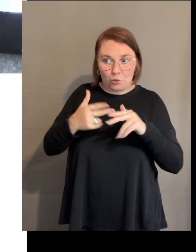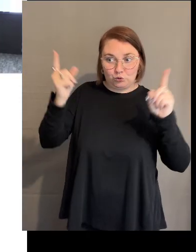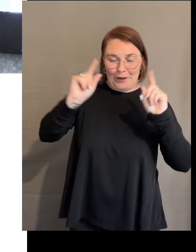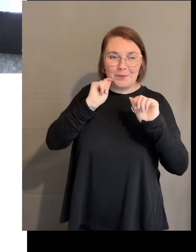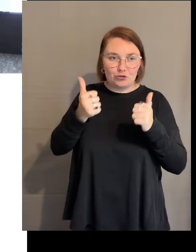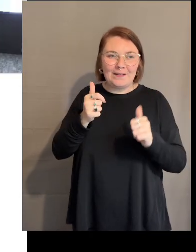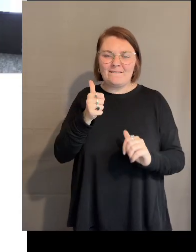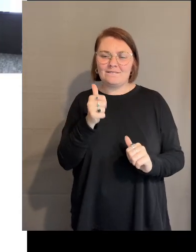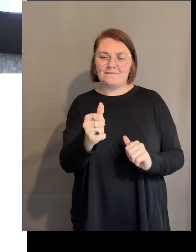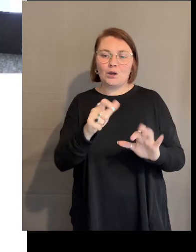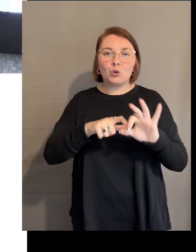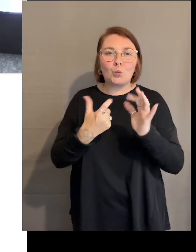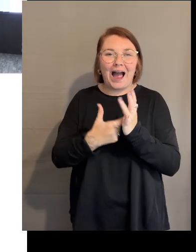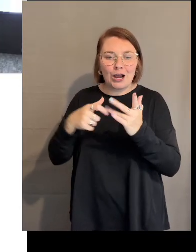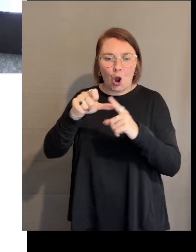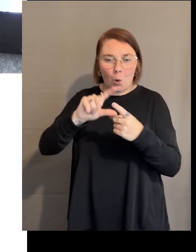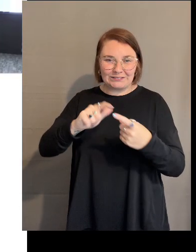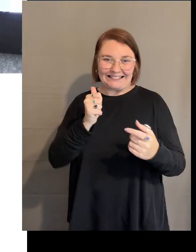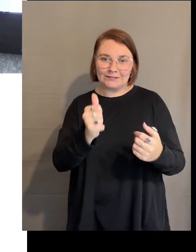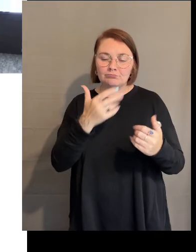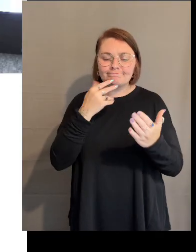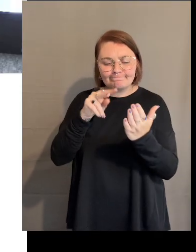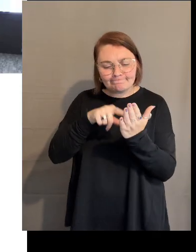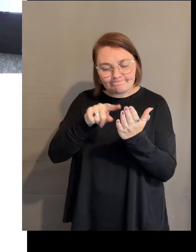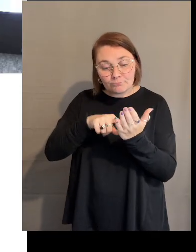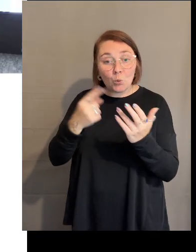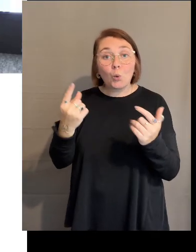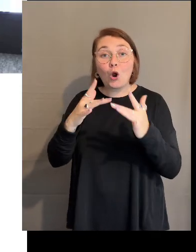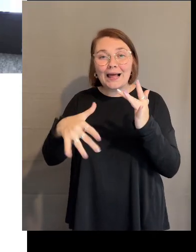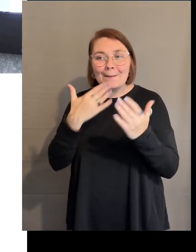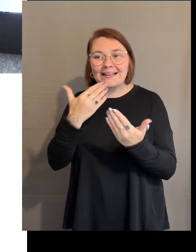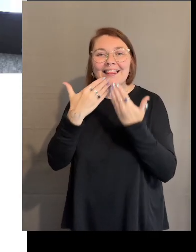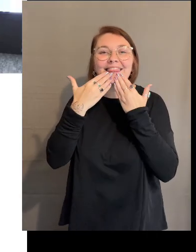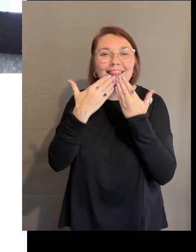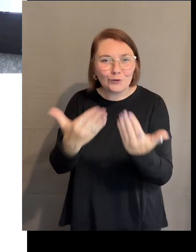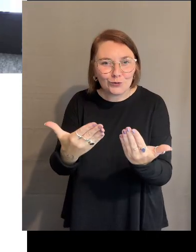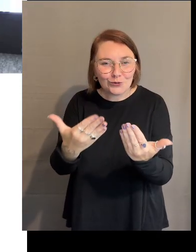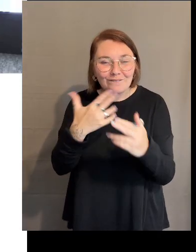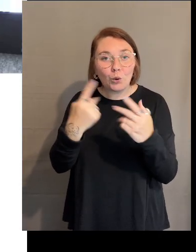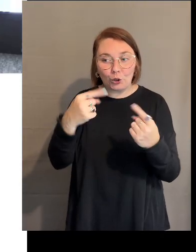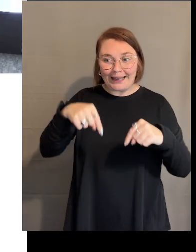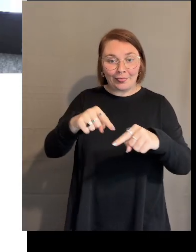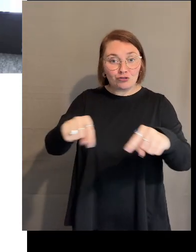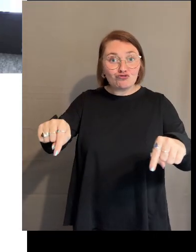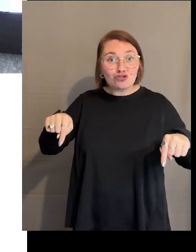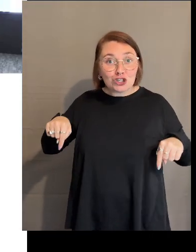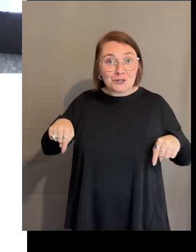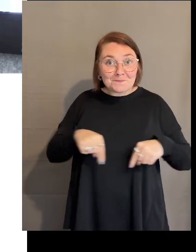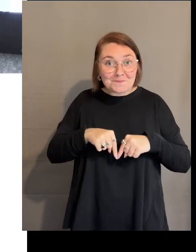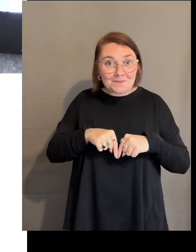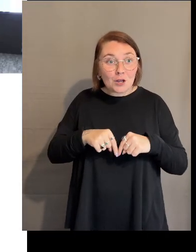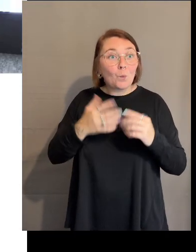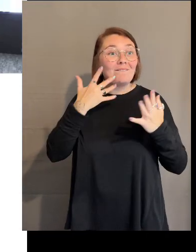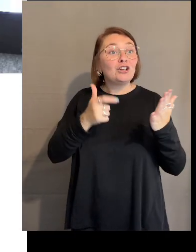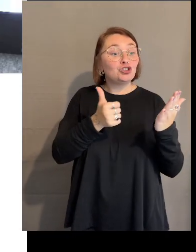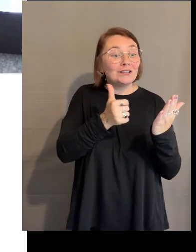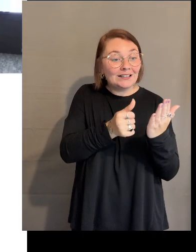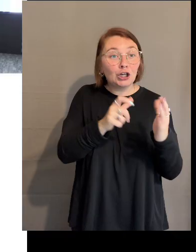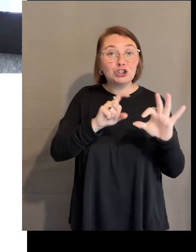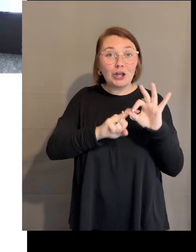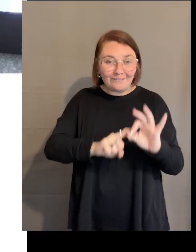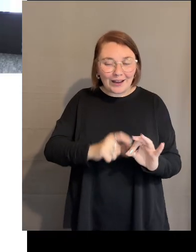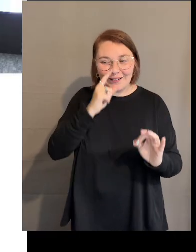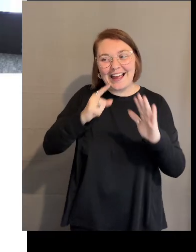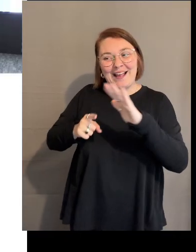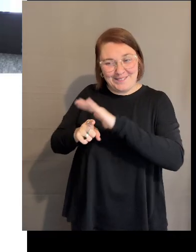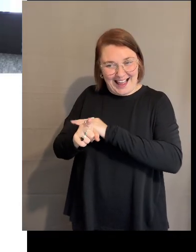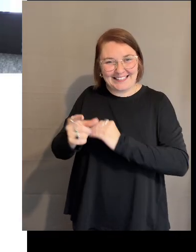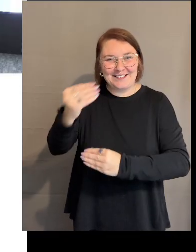And so yeah, so for those people online, thanks so much, and for those people in the room, after you do the survey, then we can go outside and get some food. Let's do the survey faster.